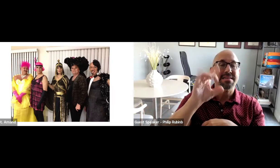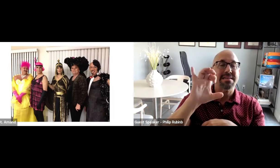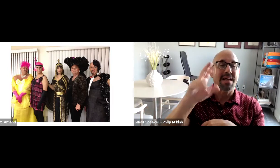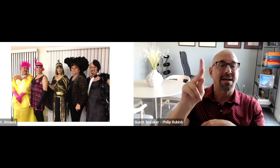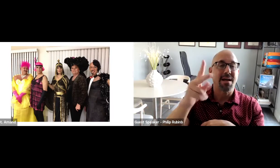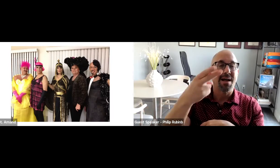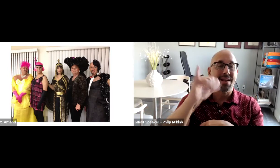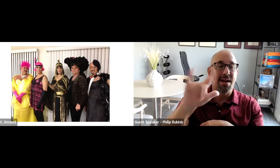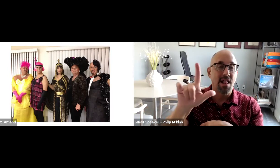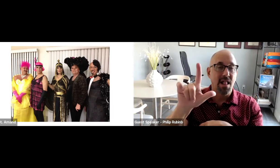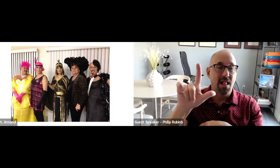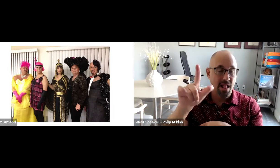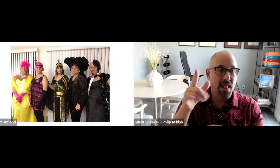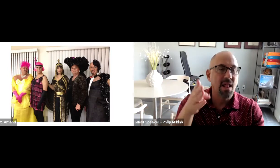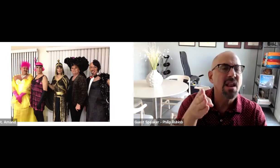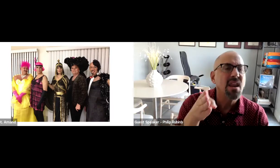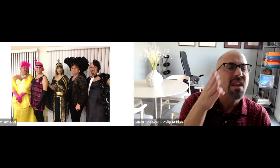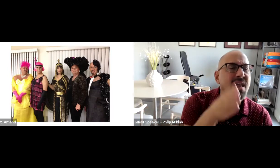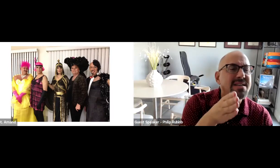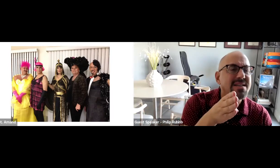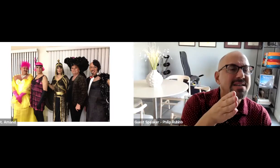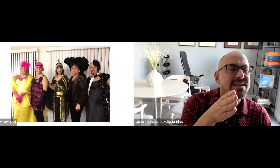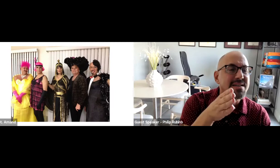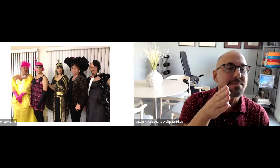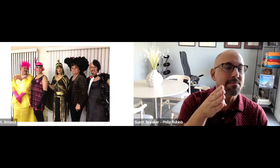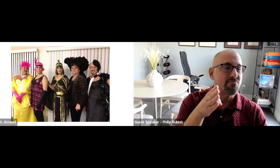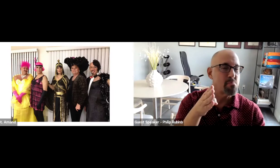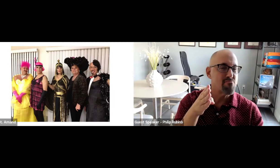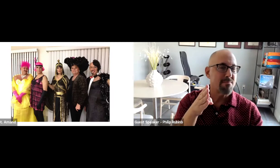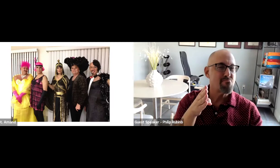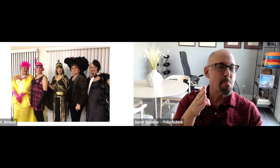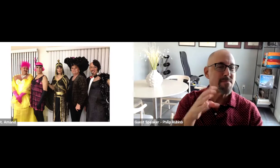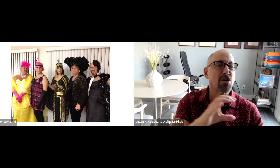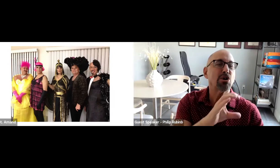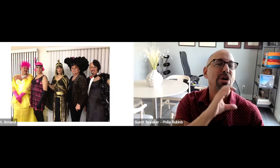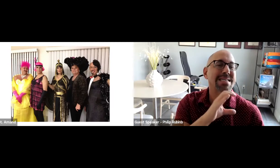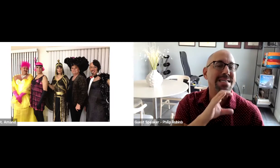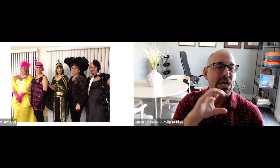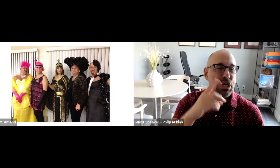At the very end is Guy. The next person over is Dick Hill.